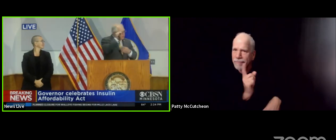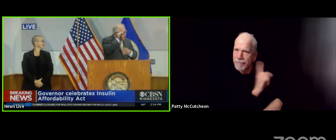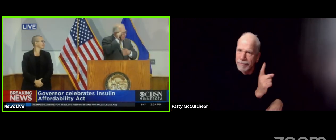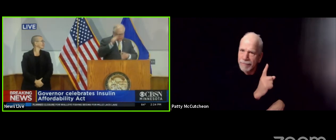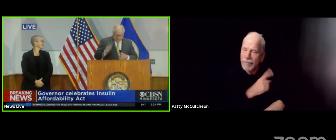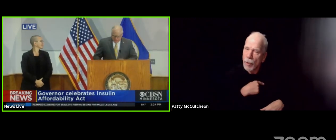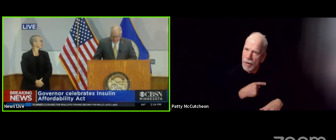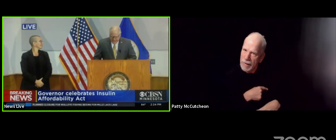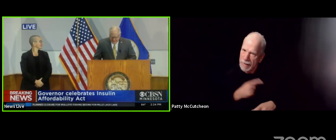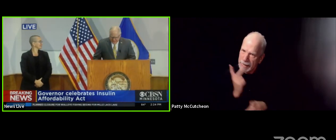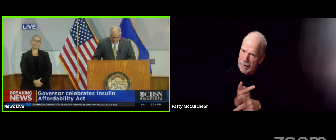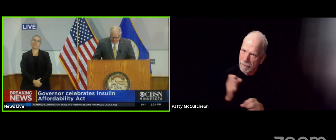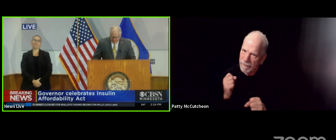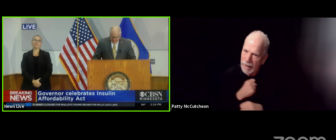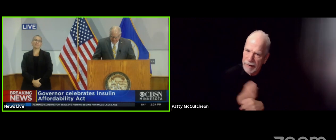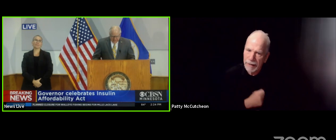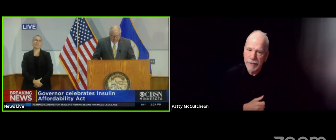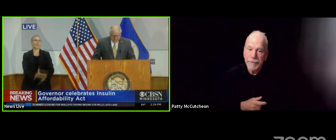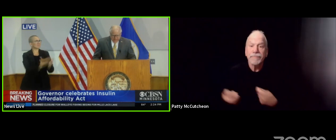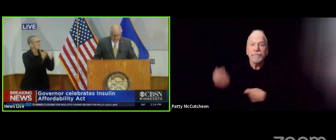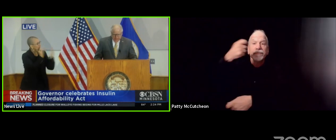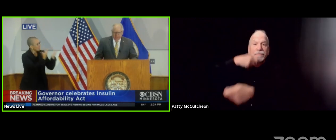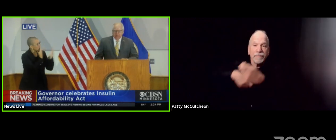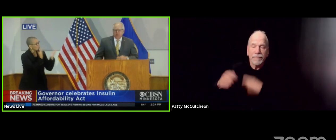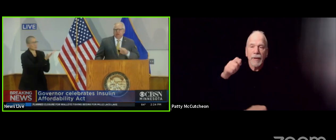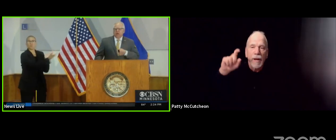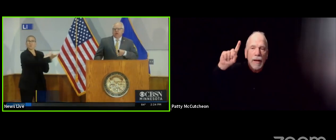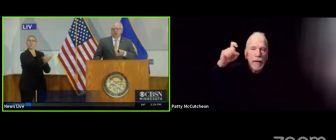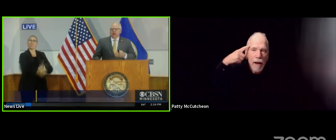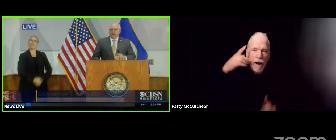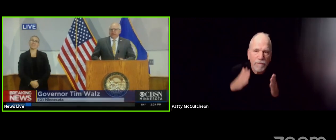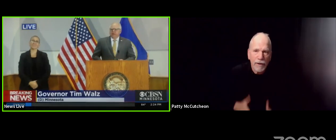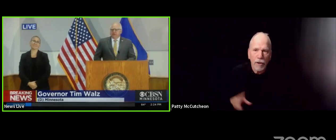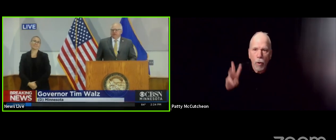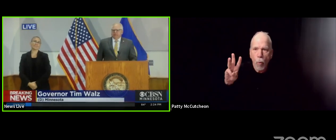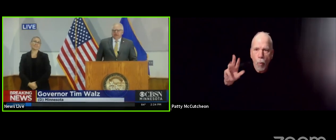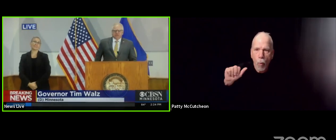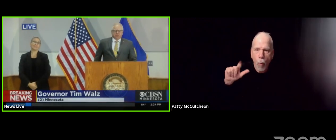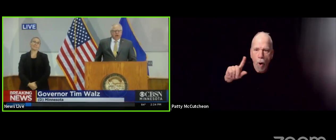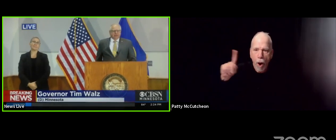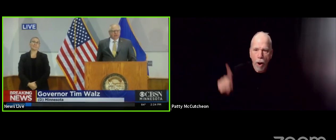≫ WELL, THANK YOU TO EACH OF YOU. AND, AGAIN, I WOULD MENTION, I'M NOT SURPRISED